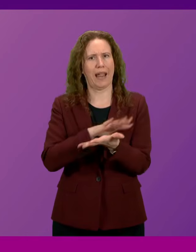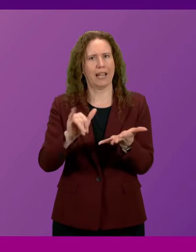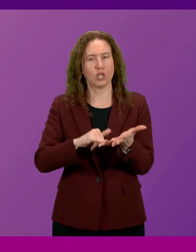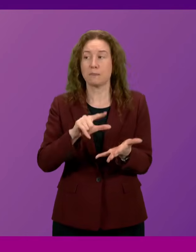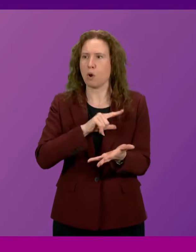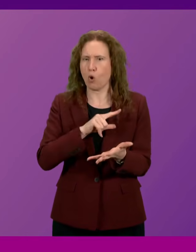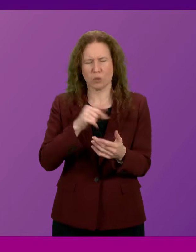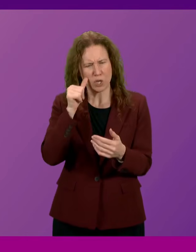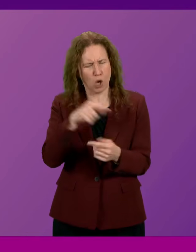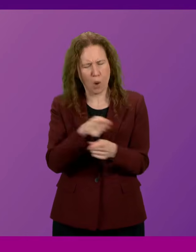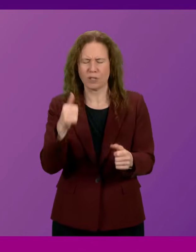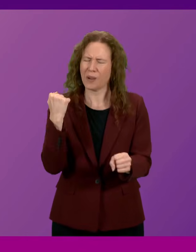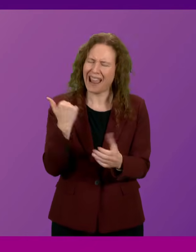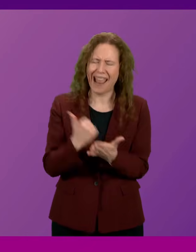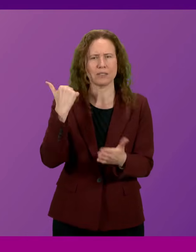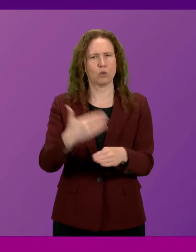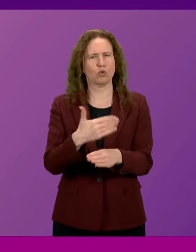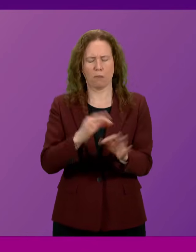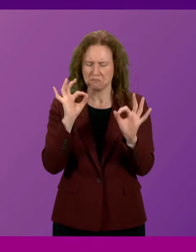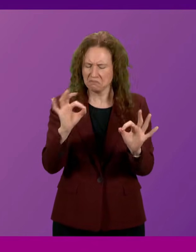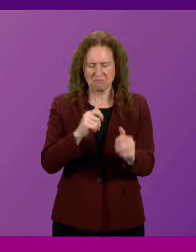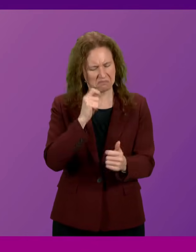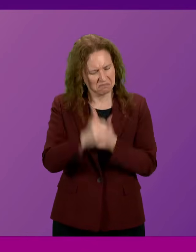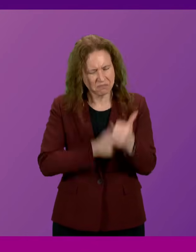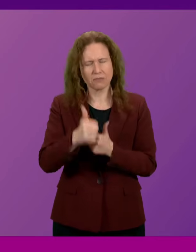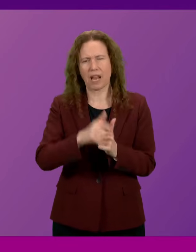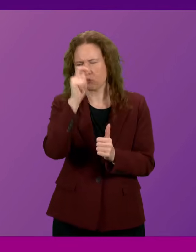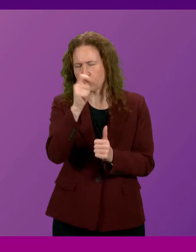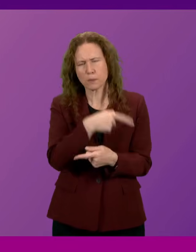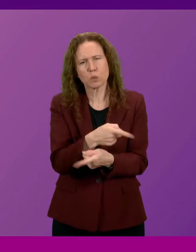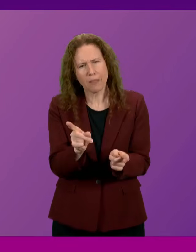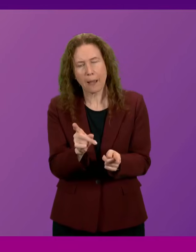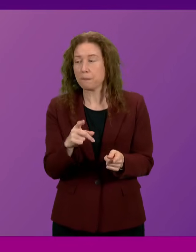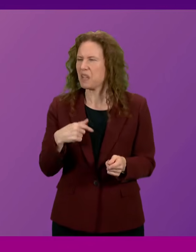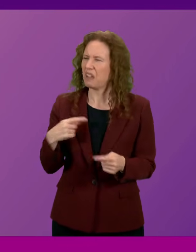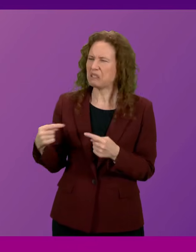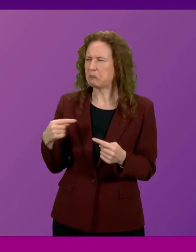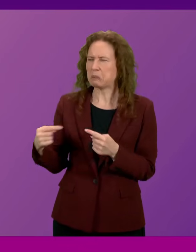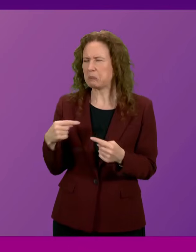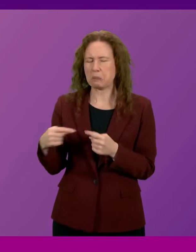they are doing an excellent job. I pay tribute to them. Despite the points made by the Labour and